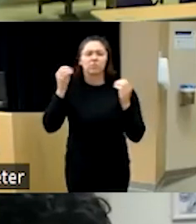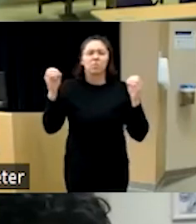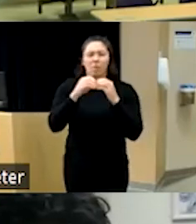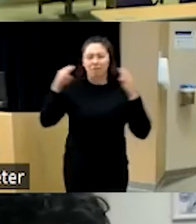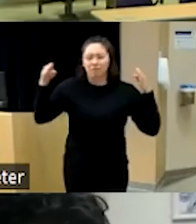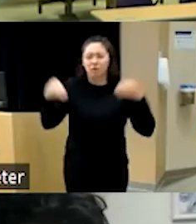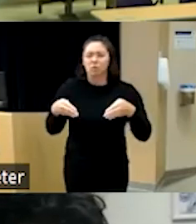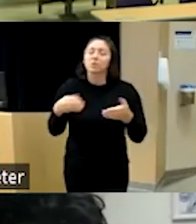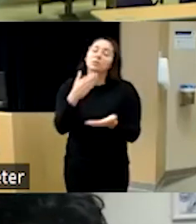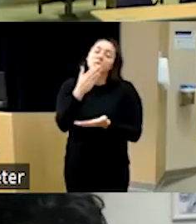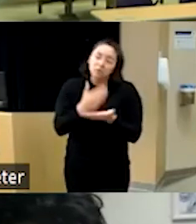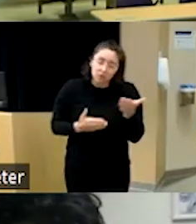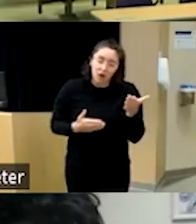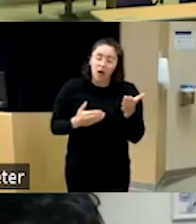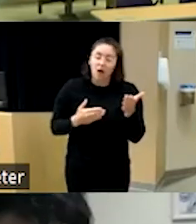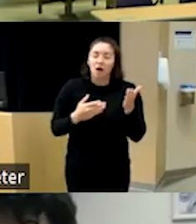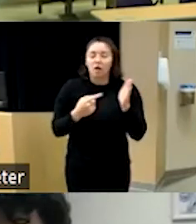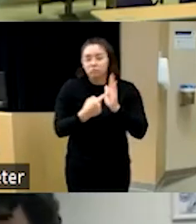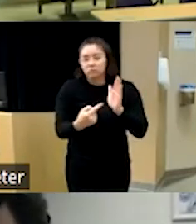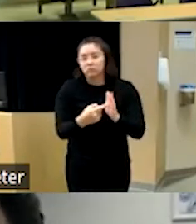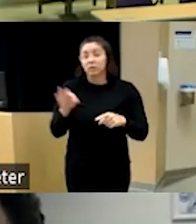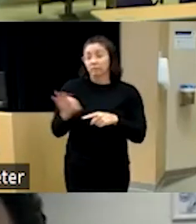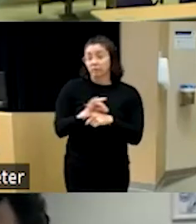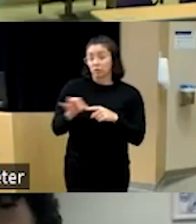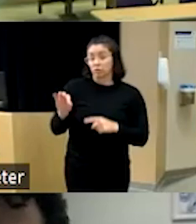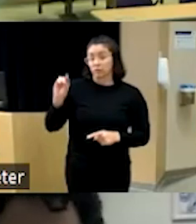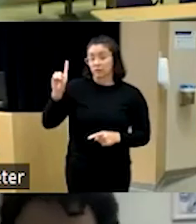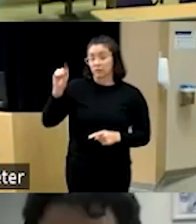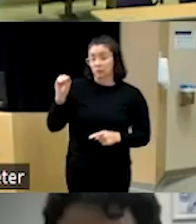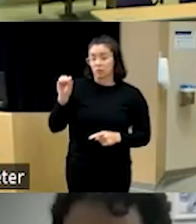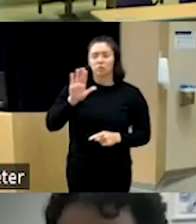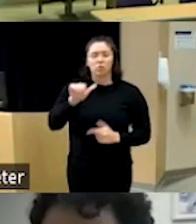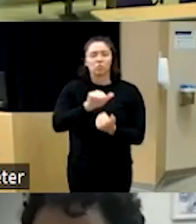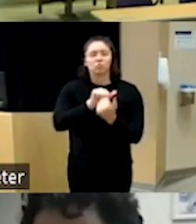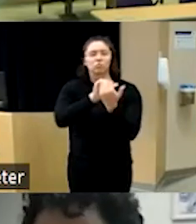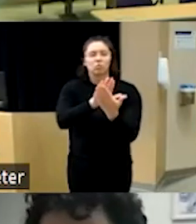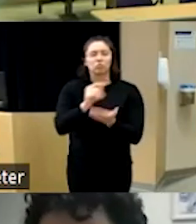in some cases like a you know a functional disorder in your approach to treating the pain